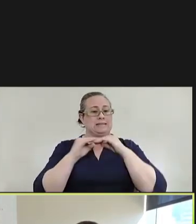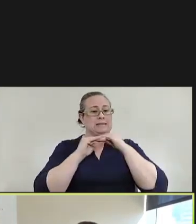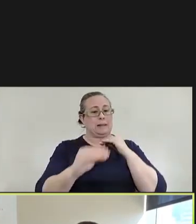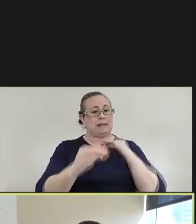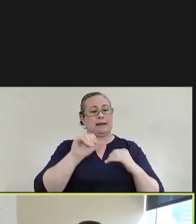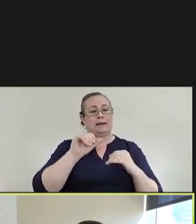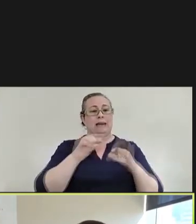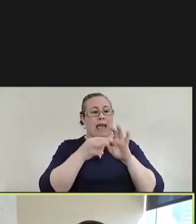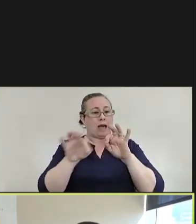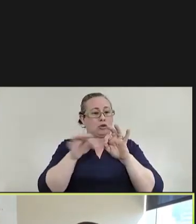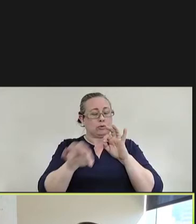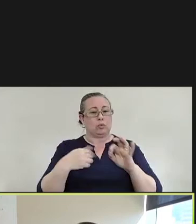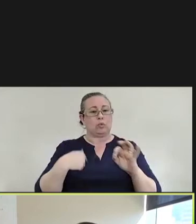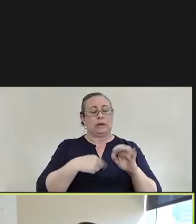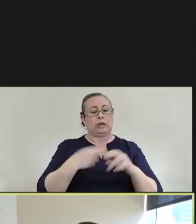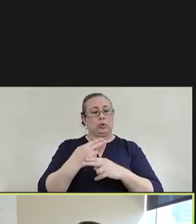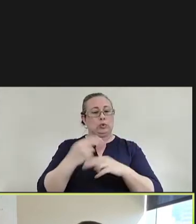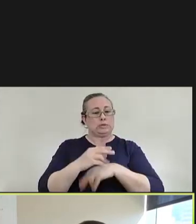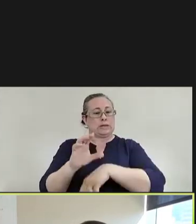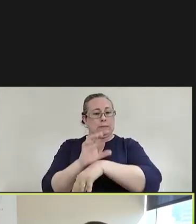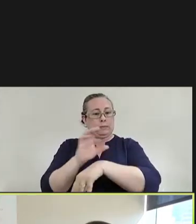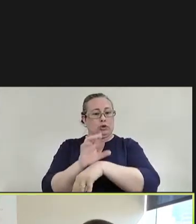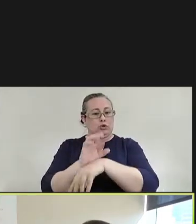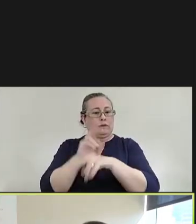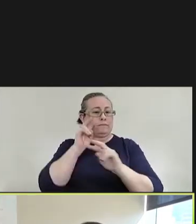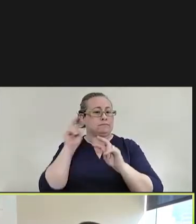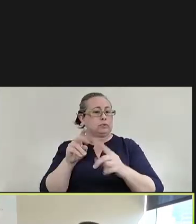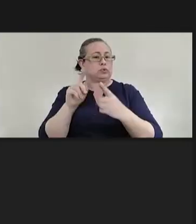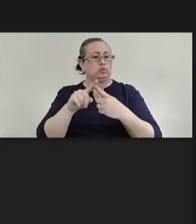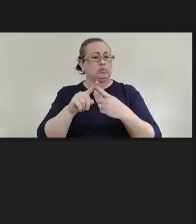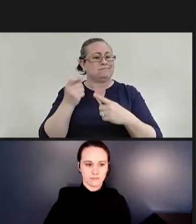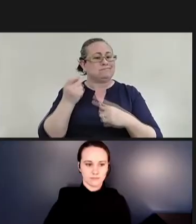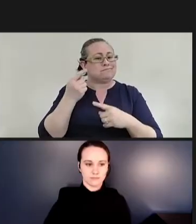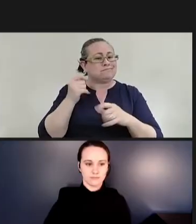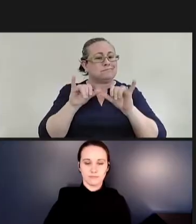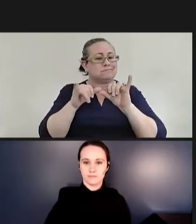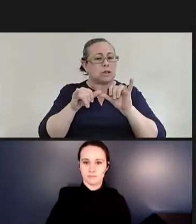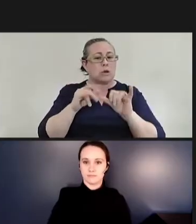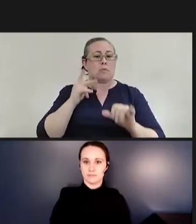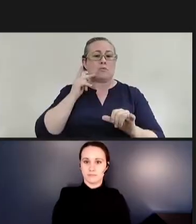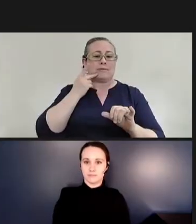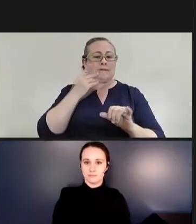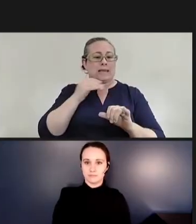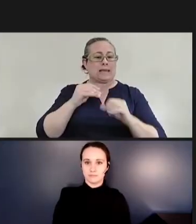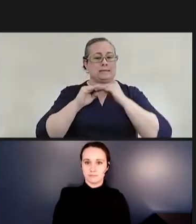vision to engineer proteins with desired conformational stability. For most cases,